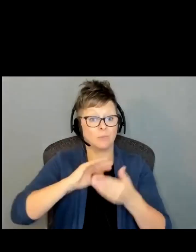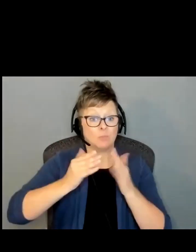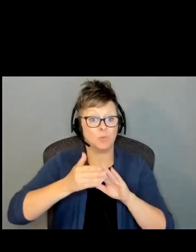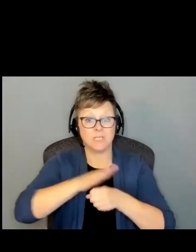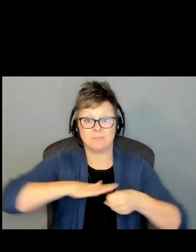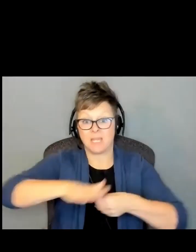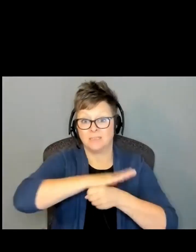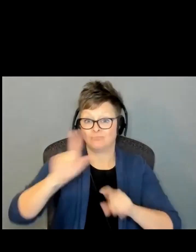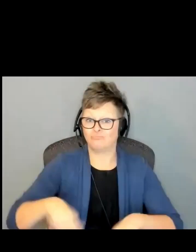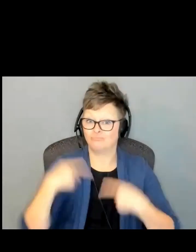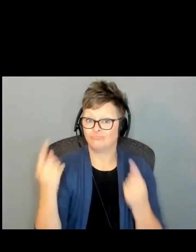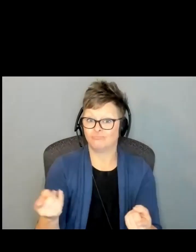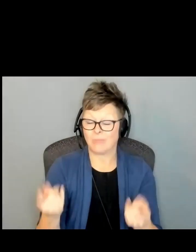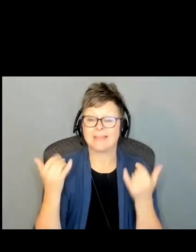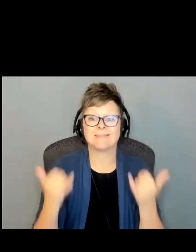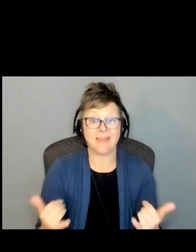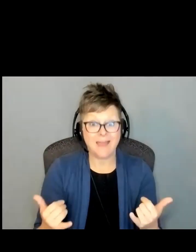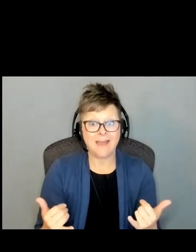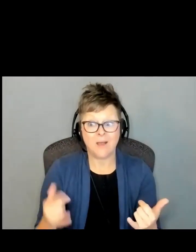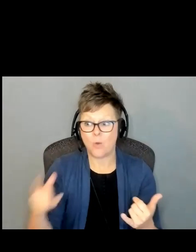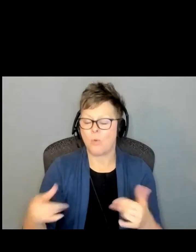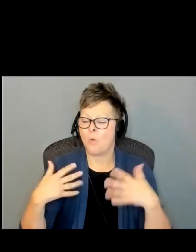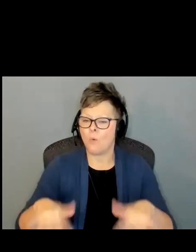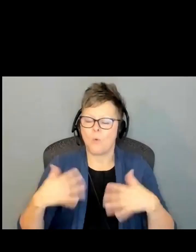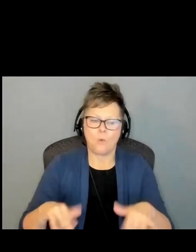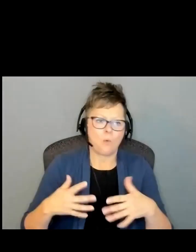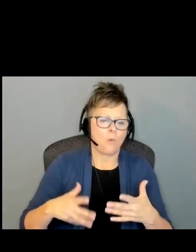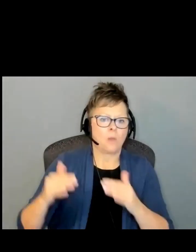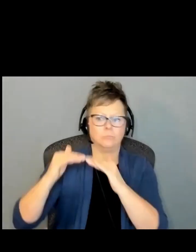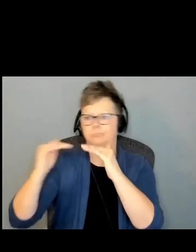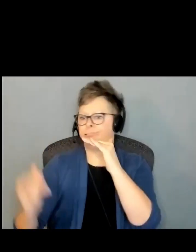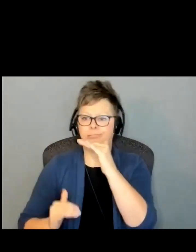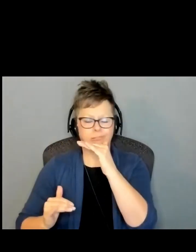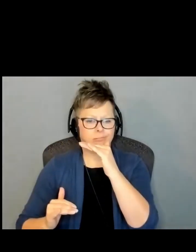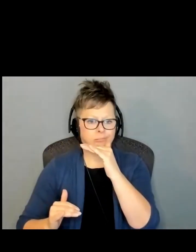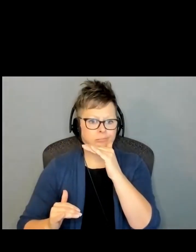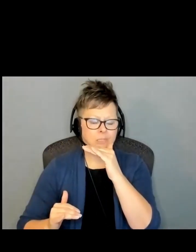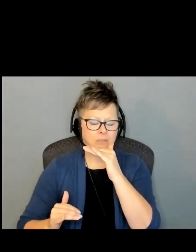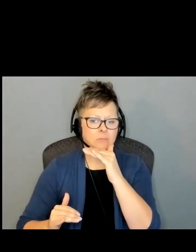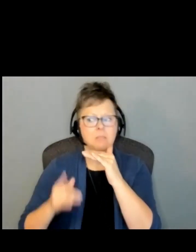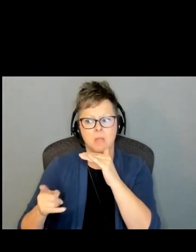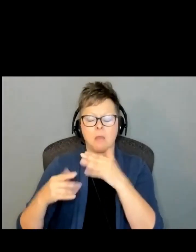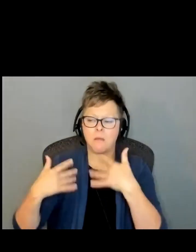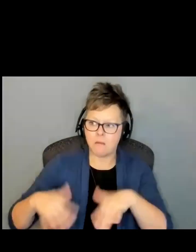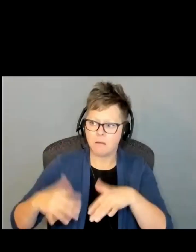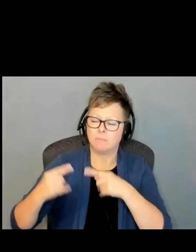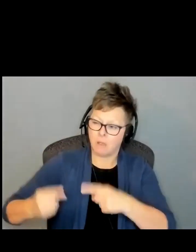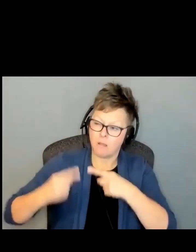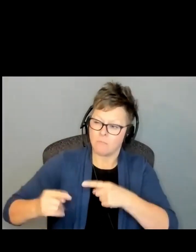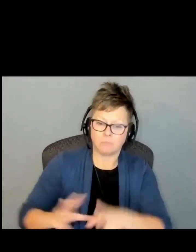And now experience such impoverishment that they struggle to participate in their social spaces.